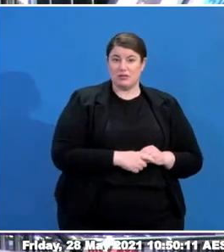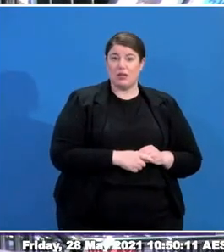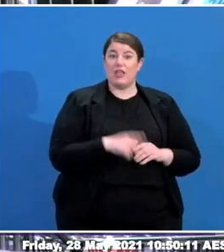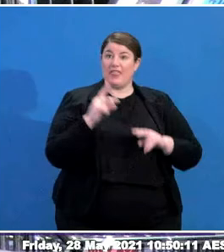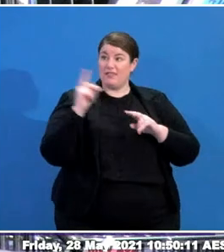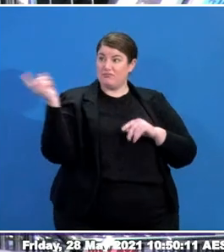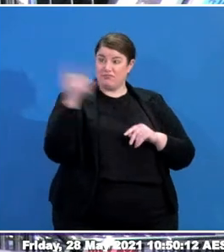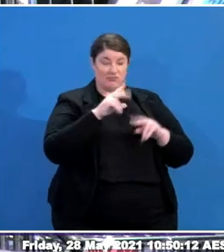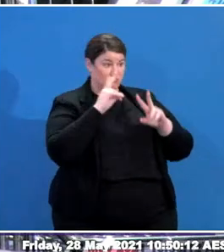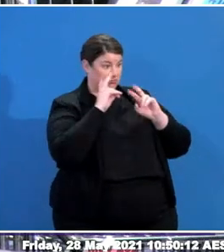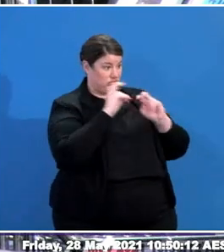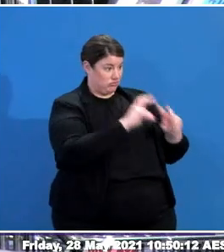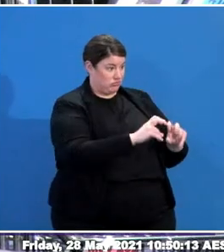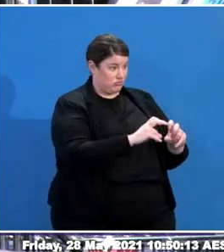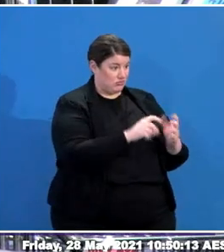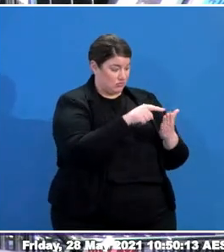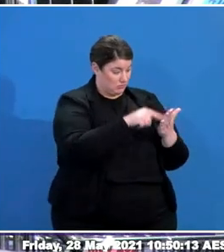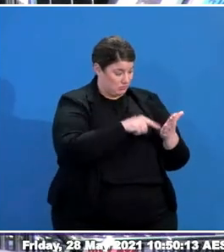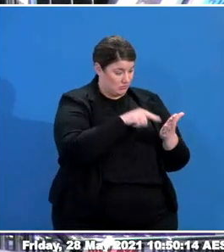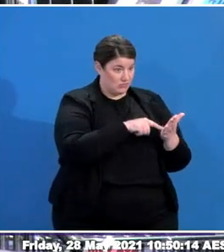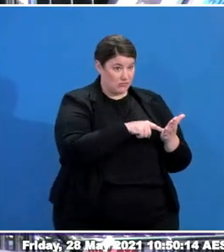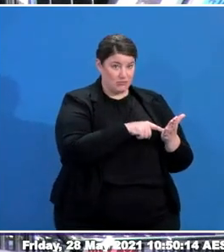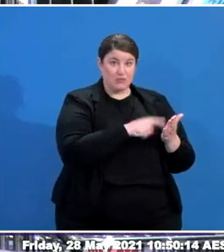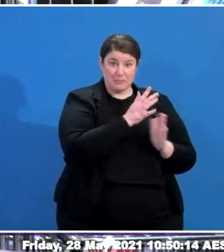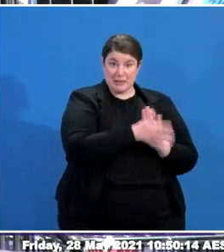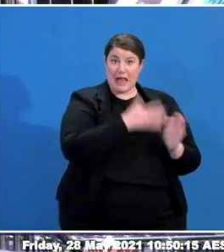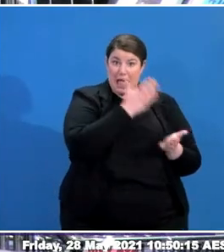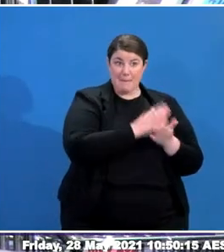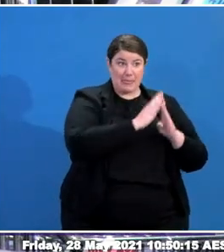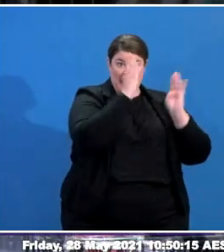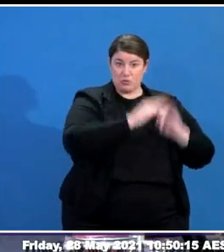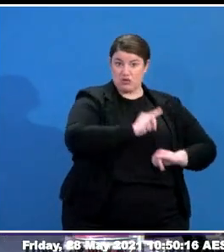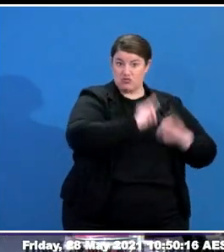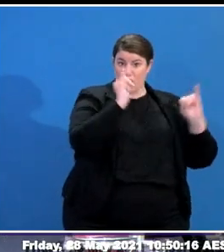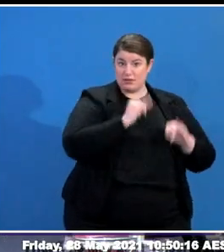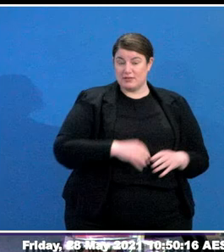and what you asked her to do, that that is a fair conclusion for her to reach? Yes.